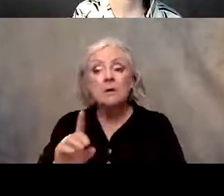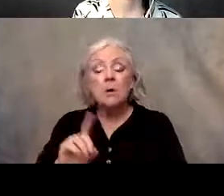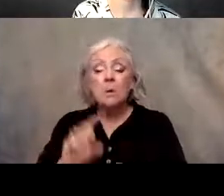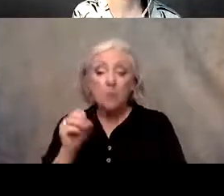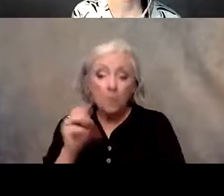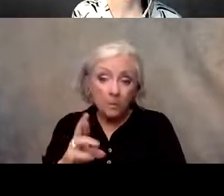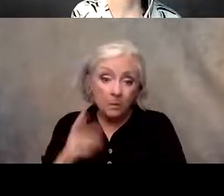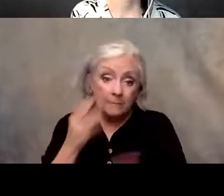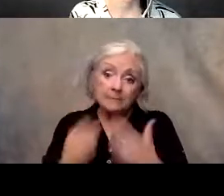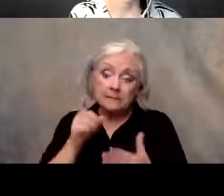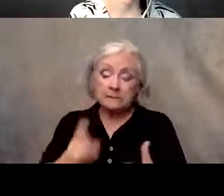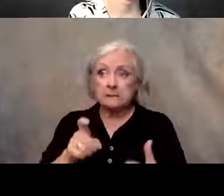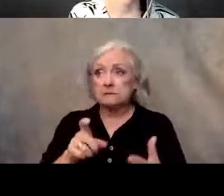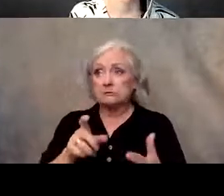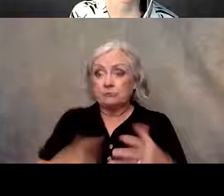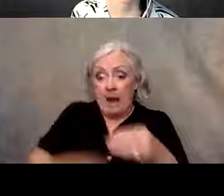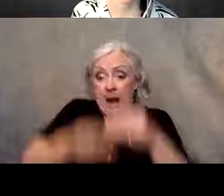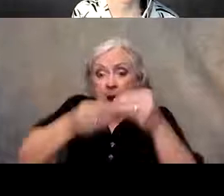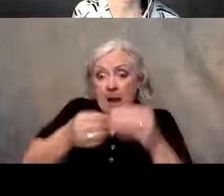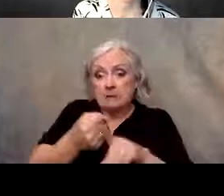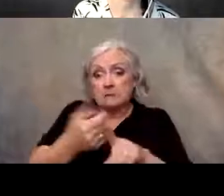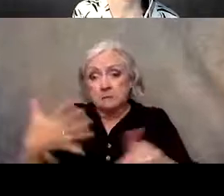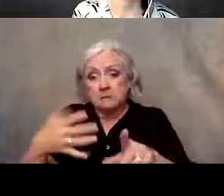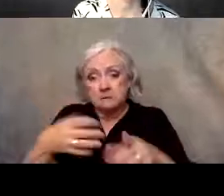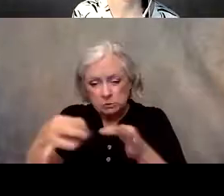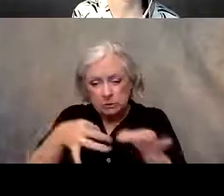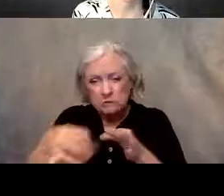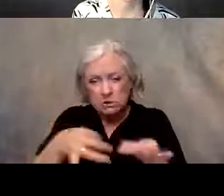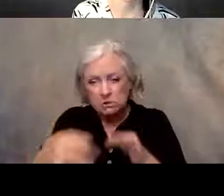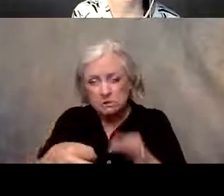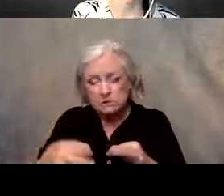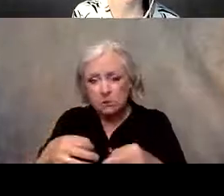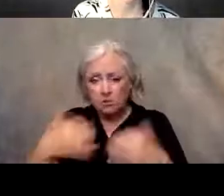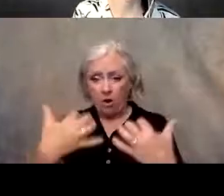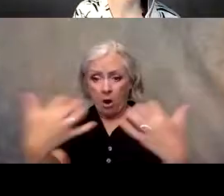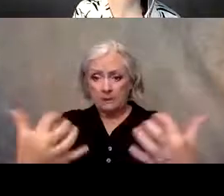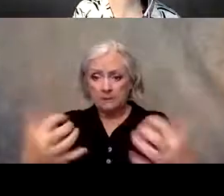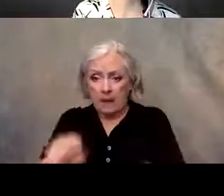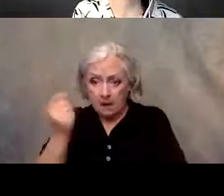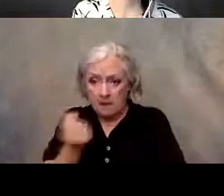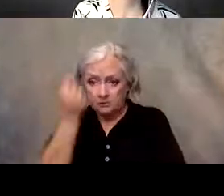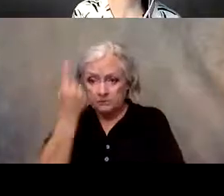some description within the translation so that the audience is well versed in the content. Of course,